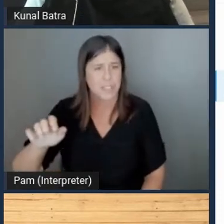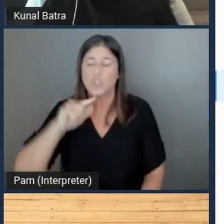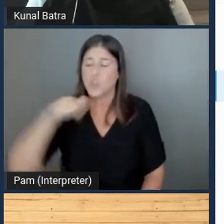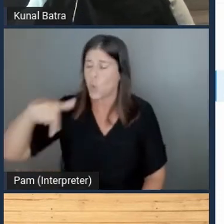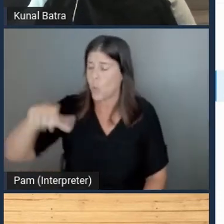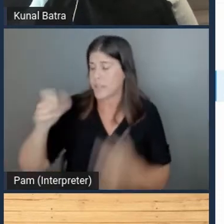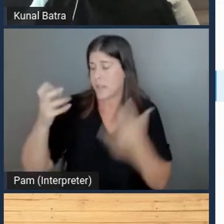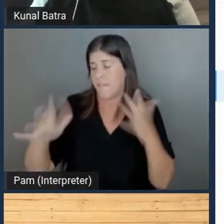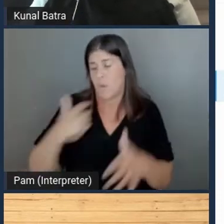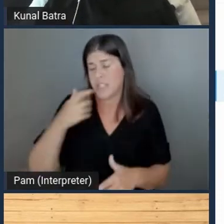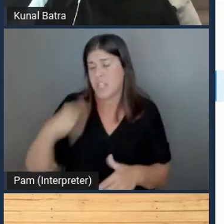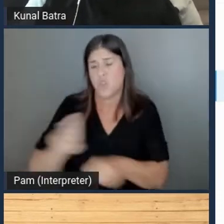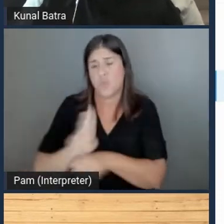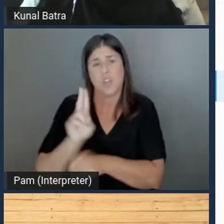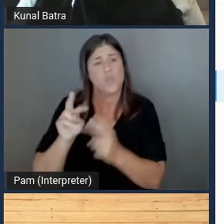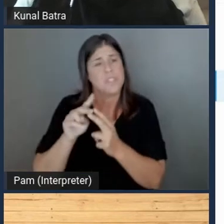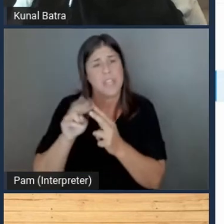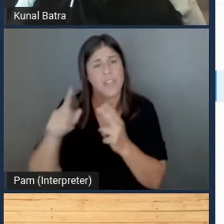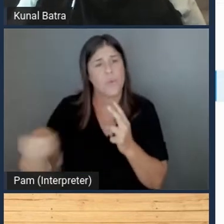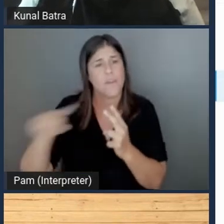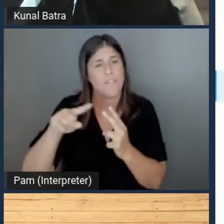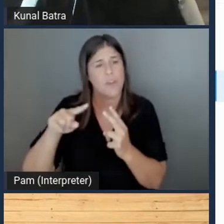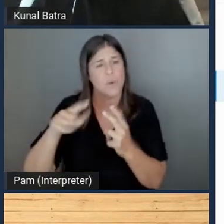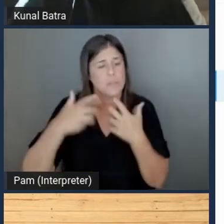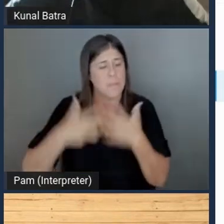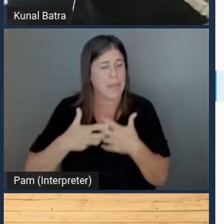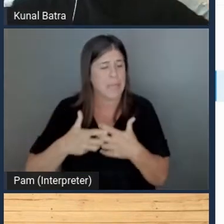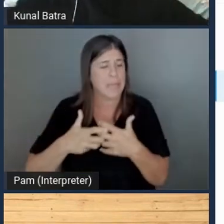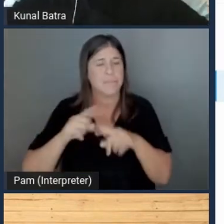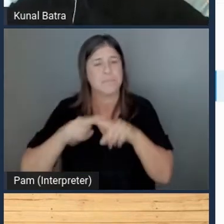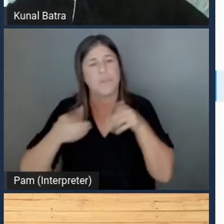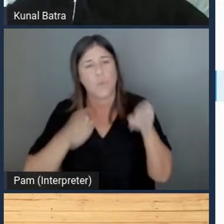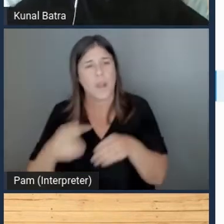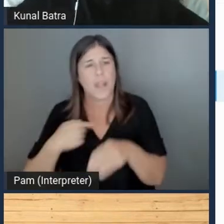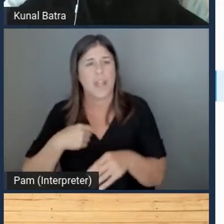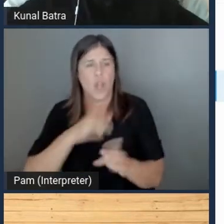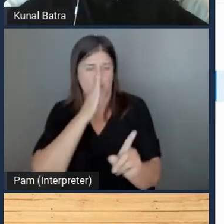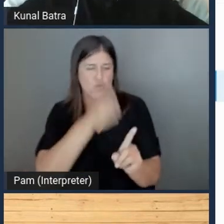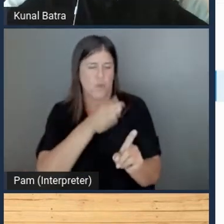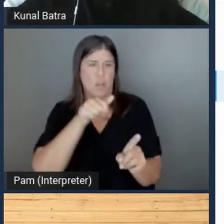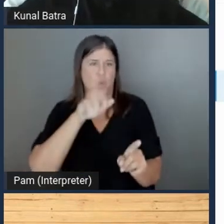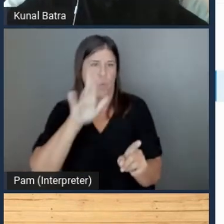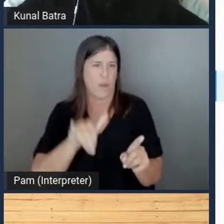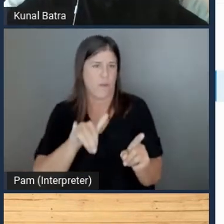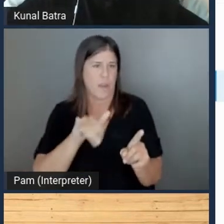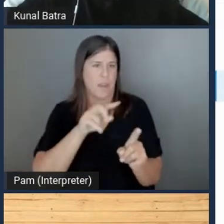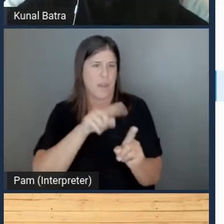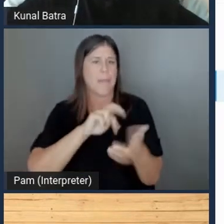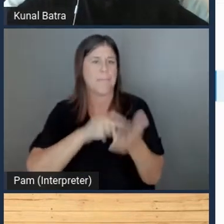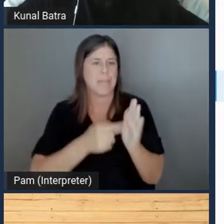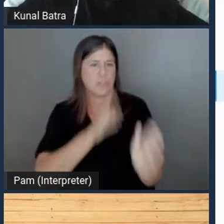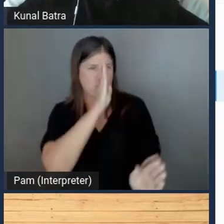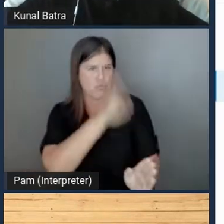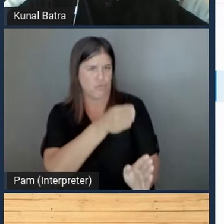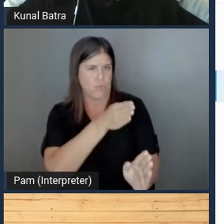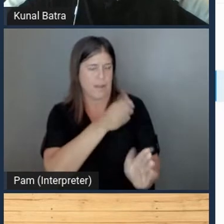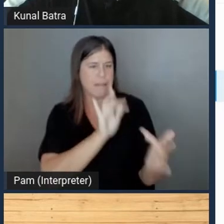can be used in either of those two mechanisms, direct query where you are directly contacting your source system,